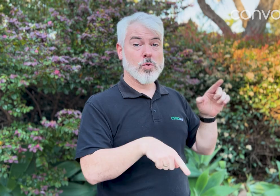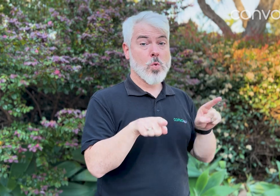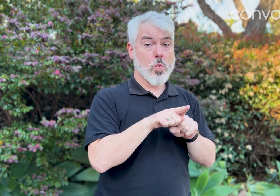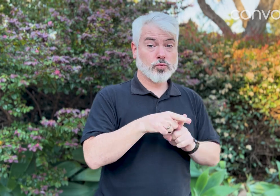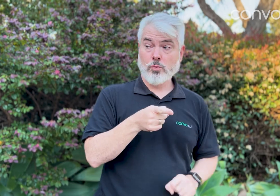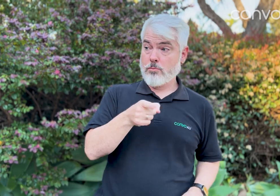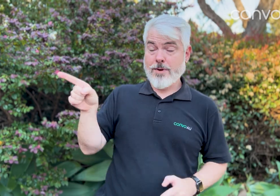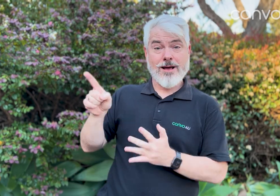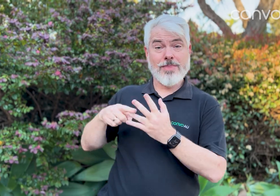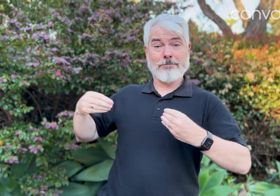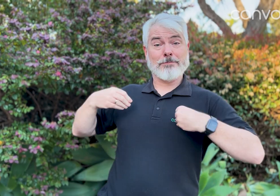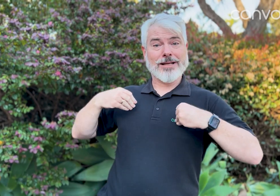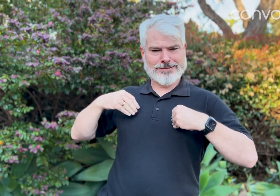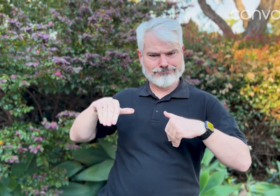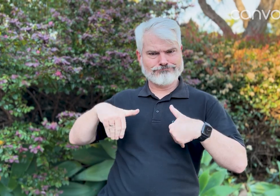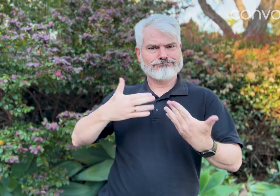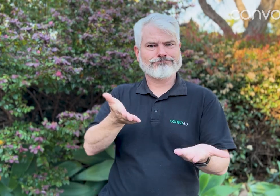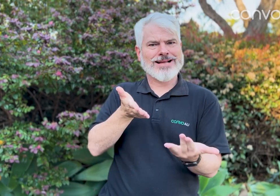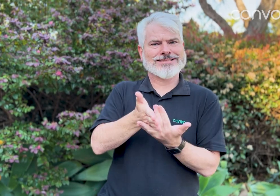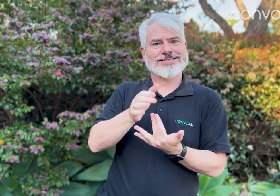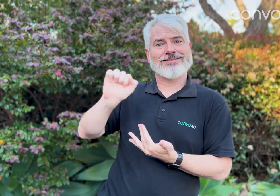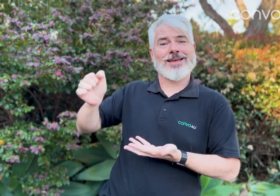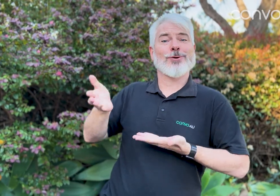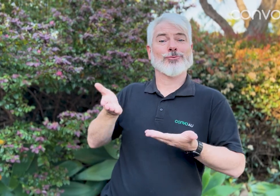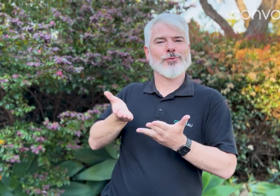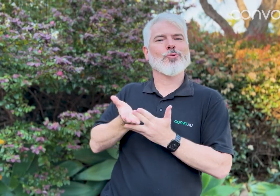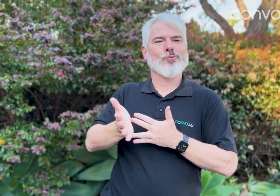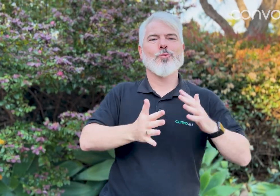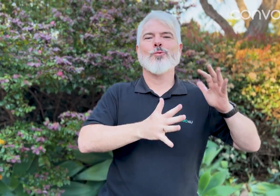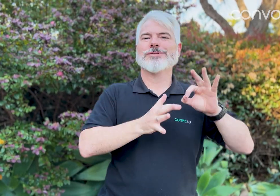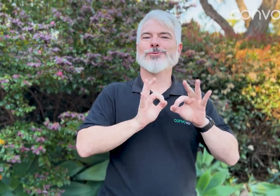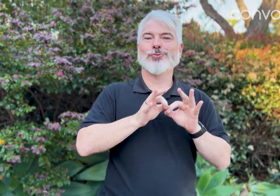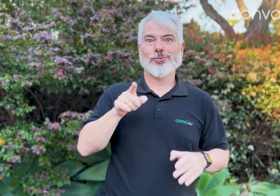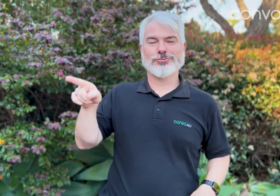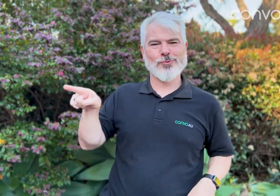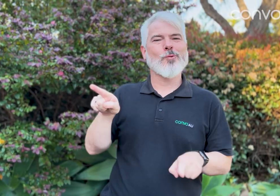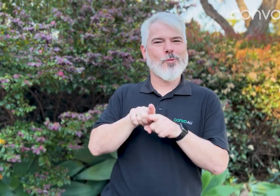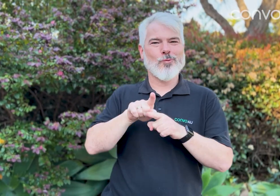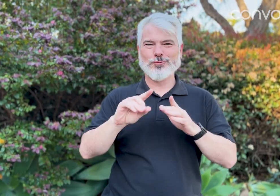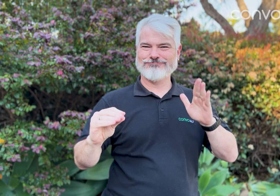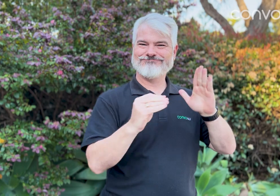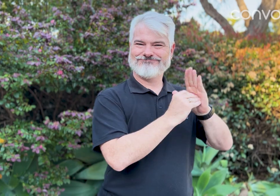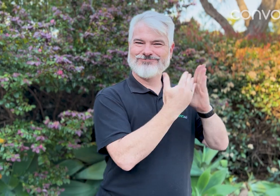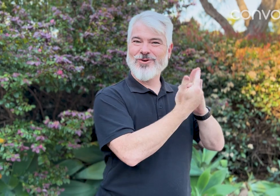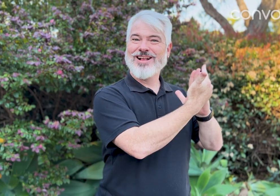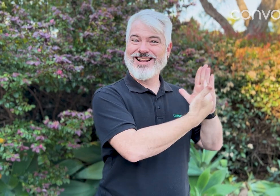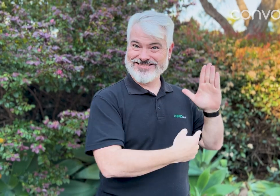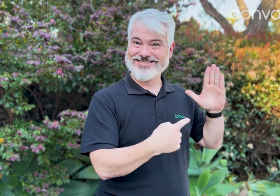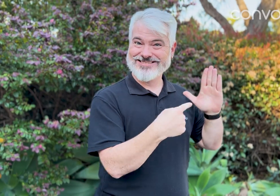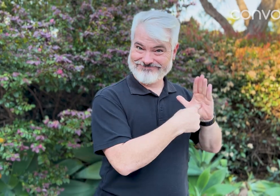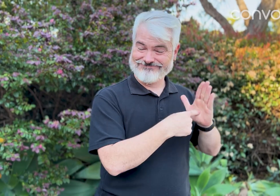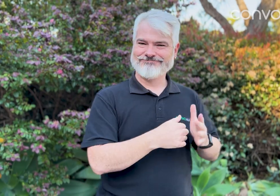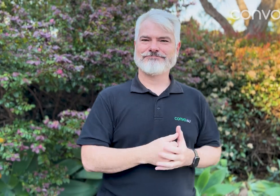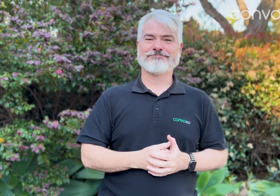and Accessible Directory List.